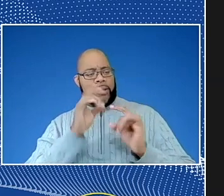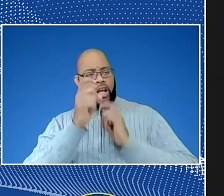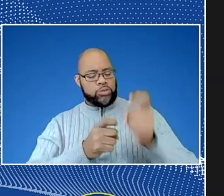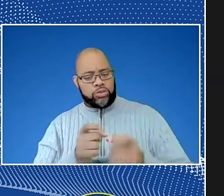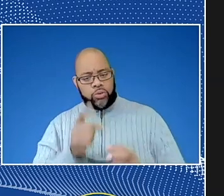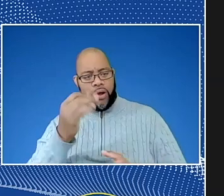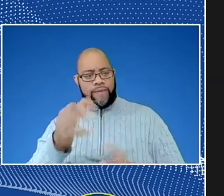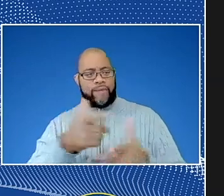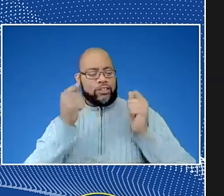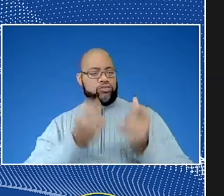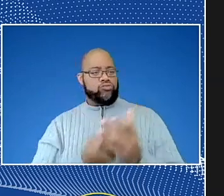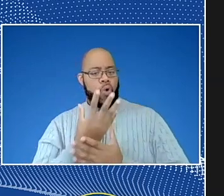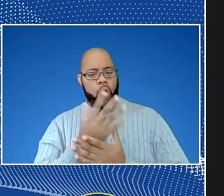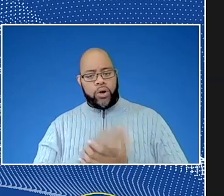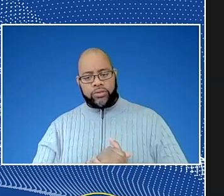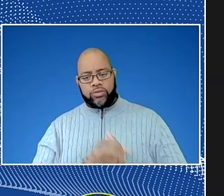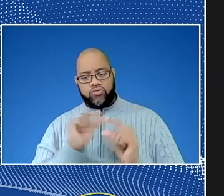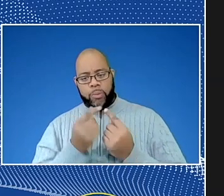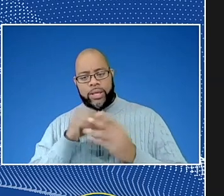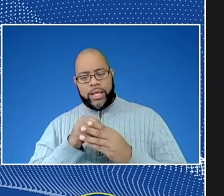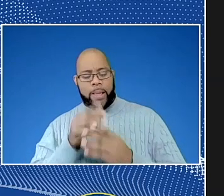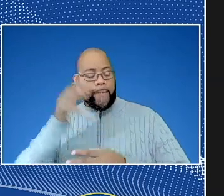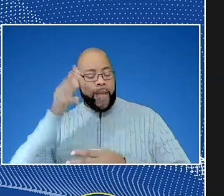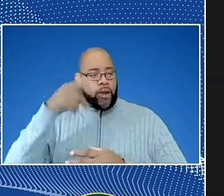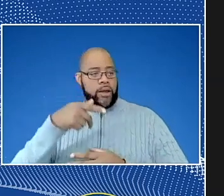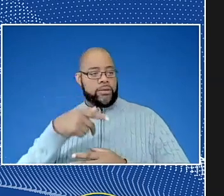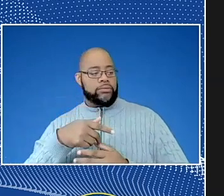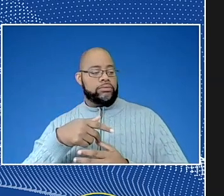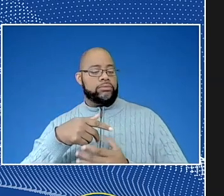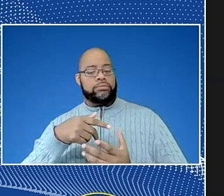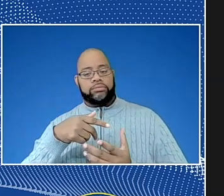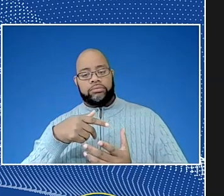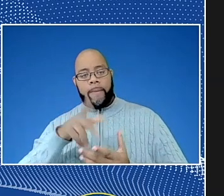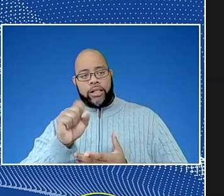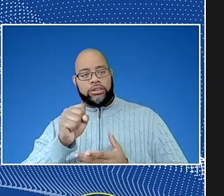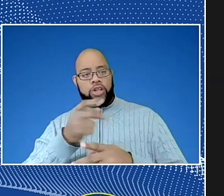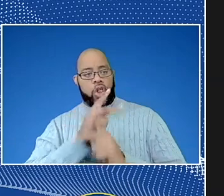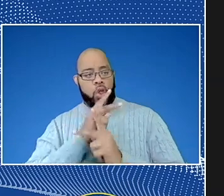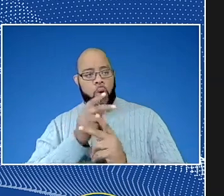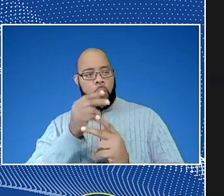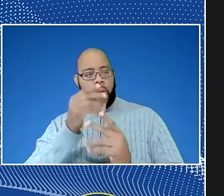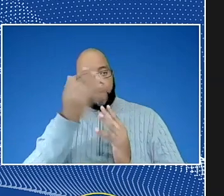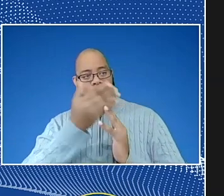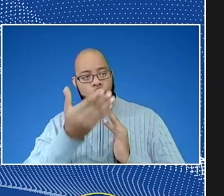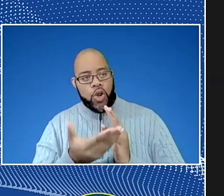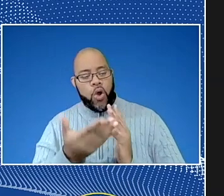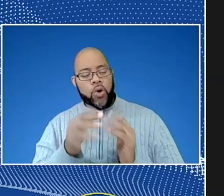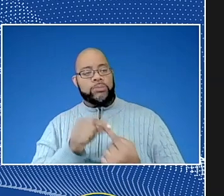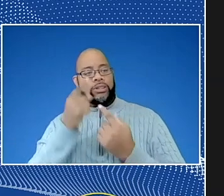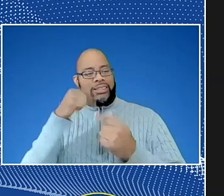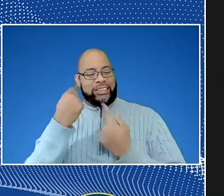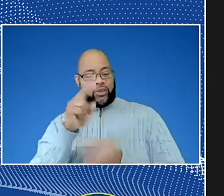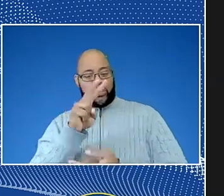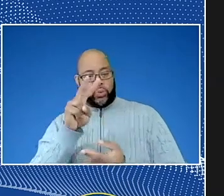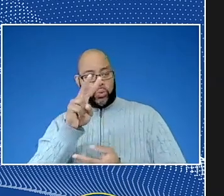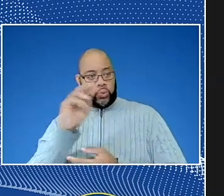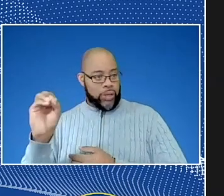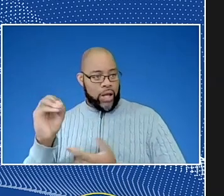growing groups in the Parent PLUS Loan portfolio, especially since 2000. So I'm just trying to understand if we